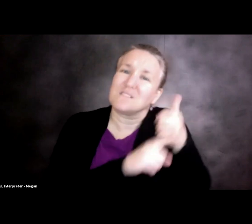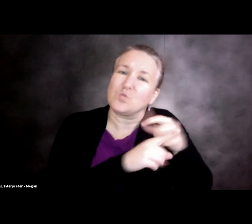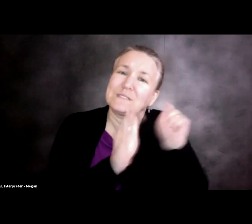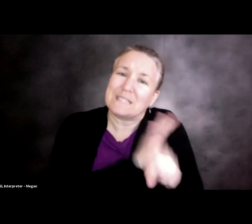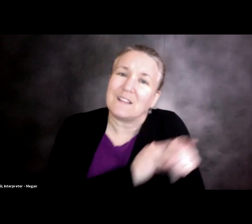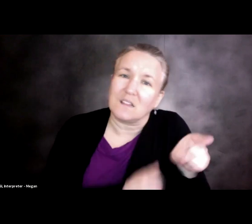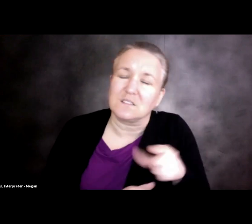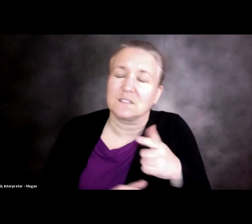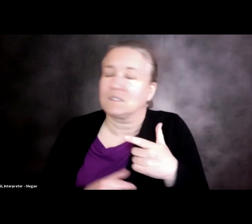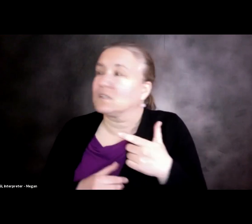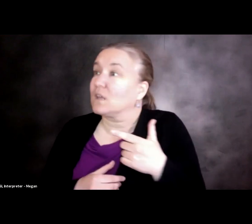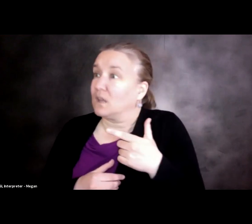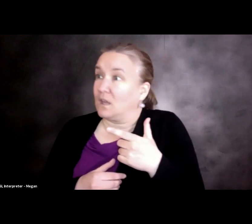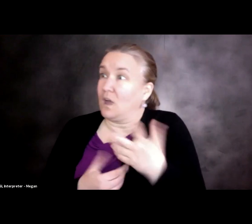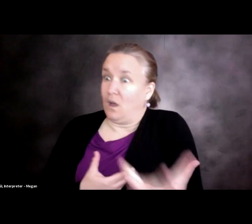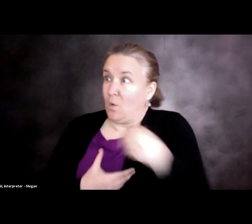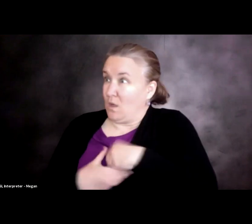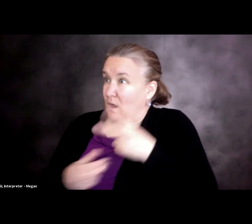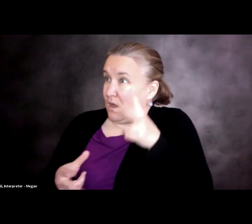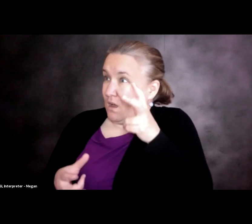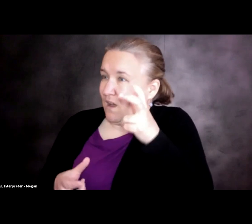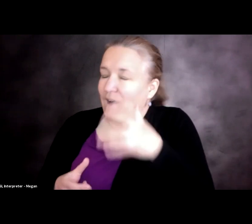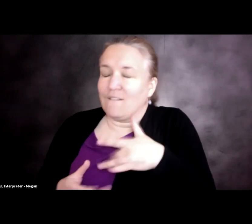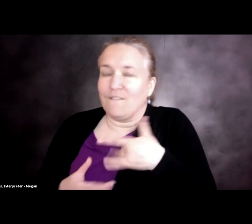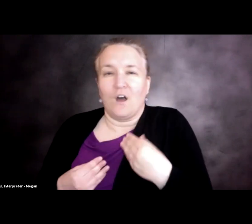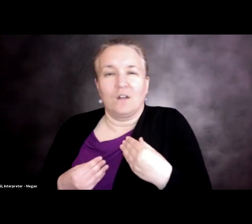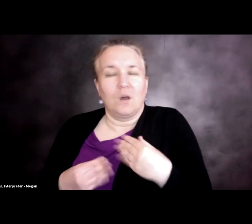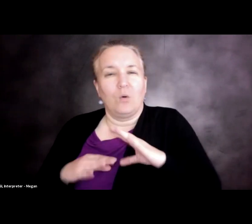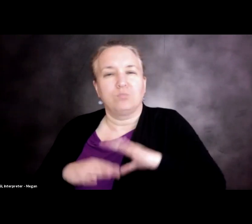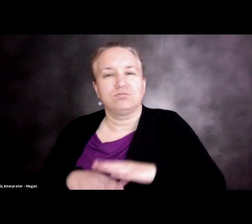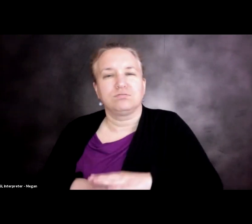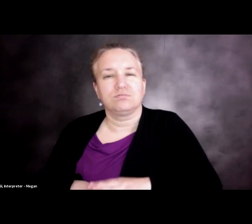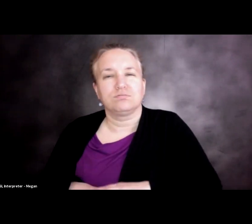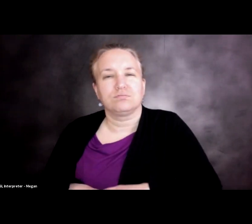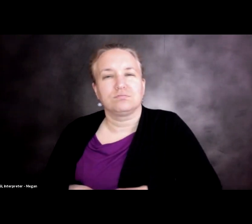He felt a relief within as the hymn poured into his parched soul.